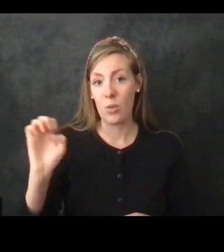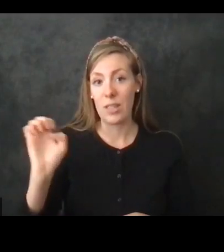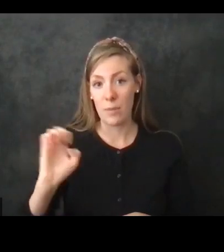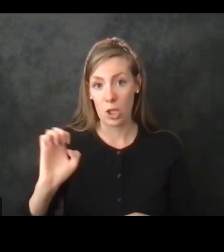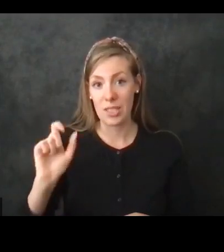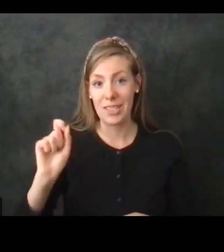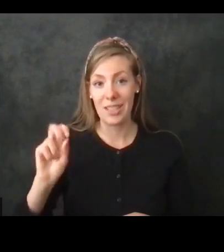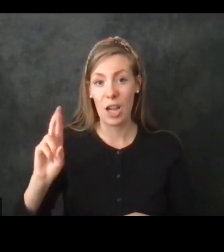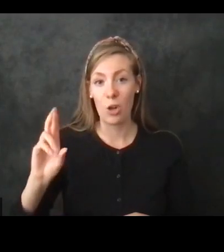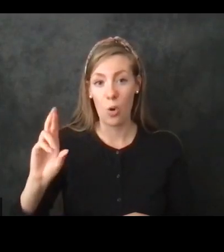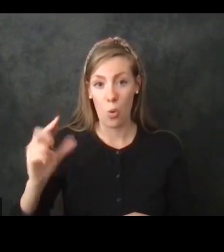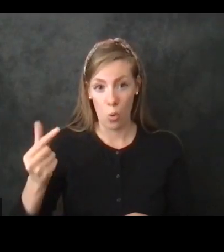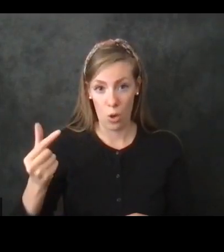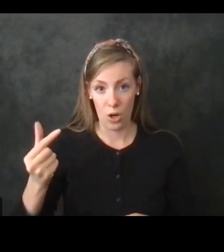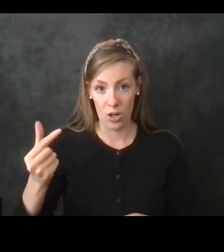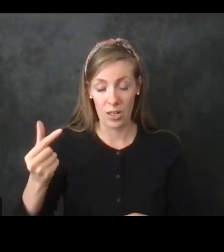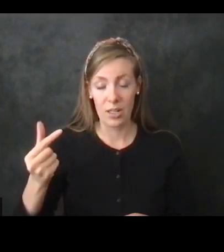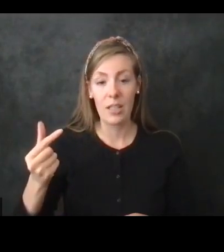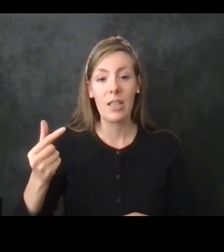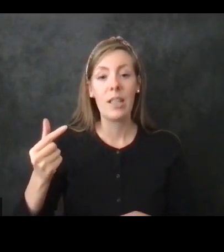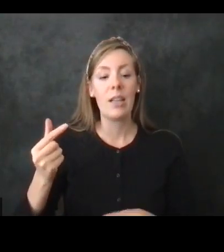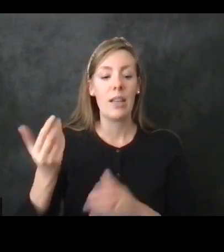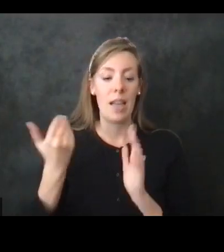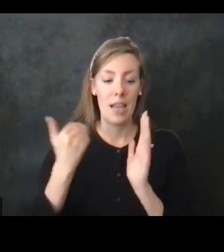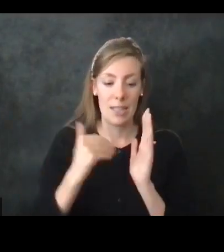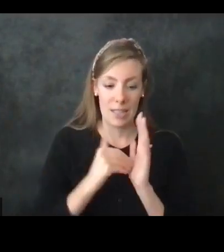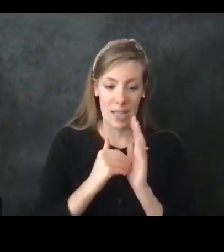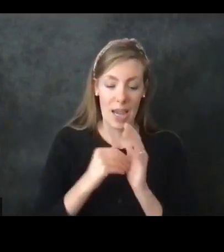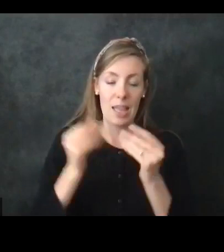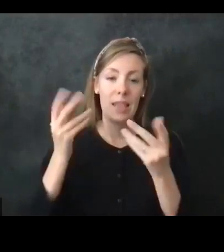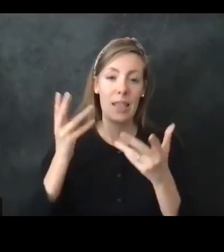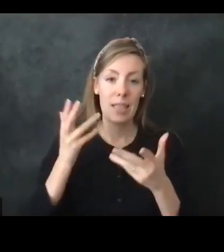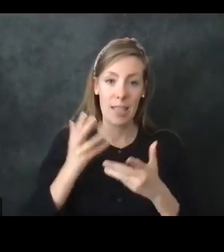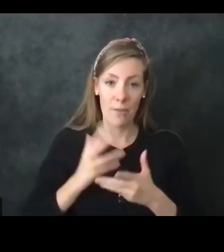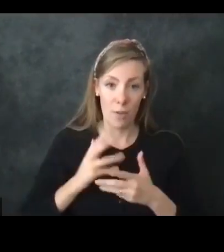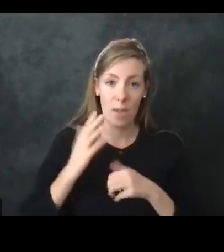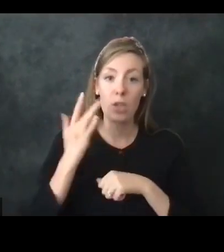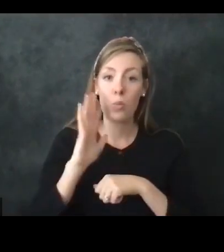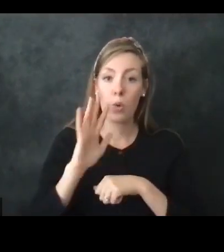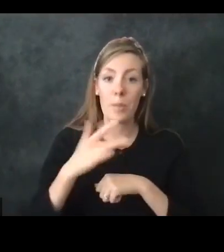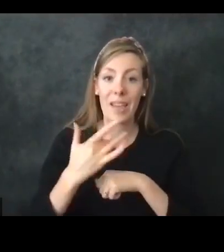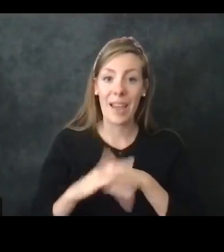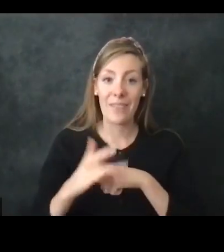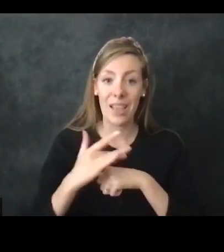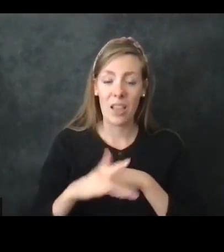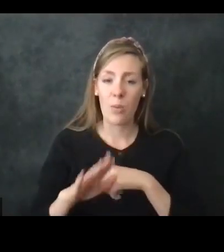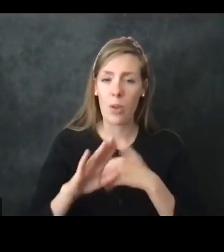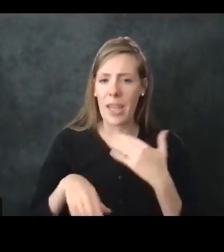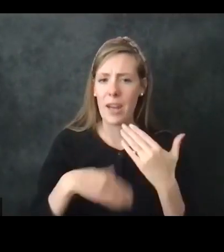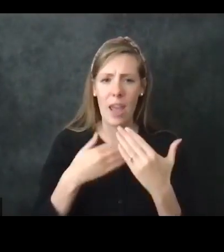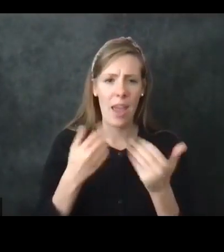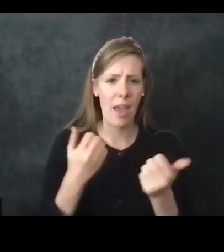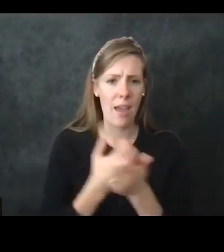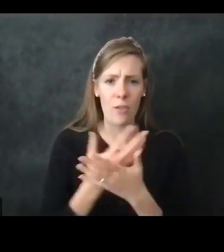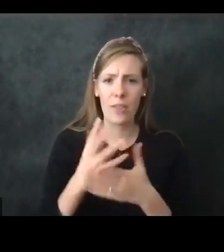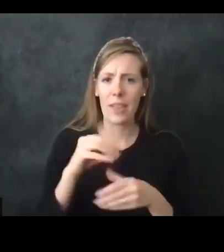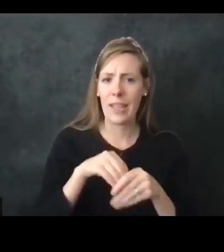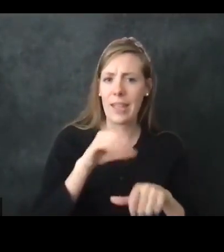Org. And this information is available, and all this data is available in both English and Spanish.